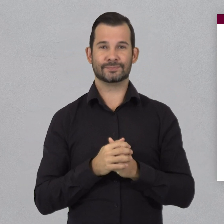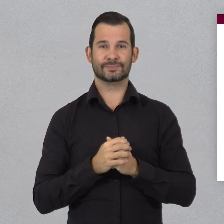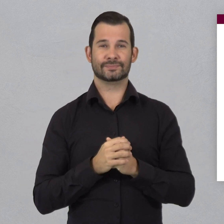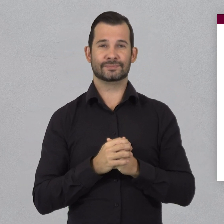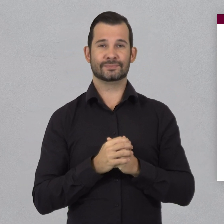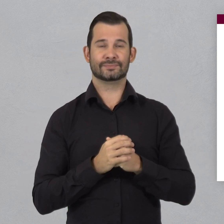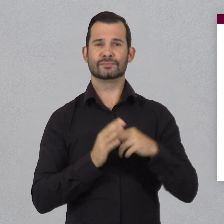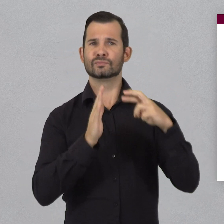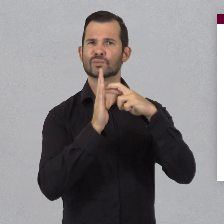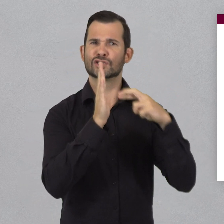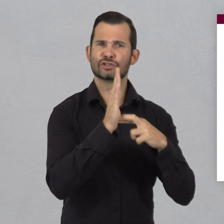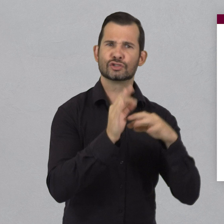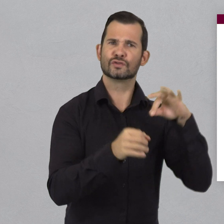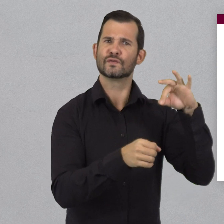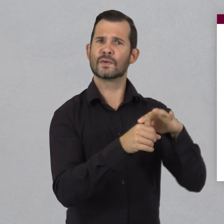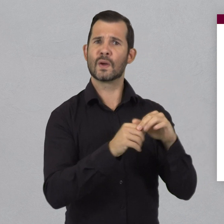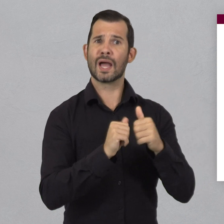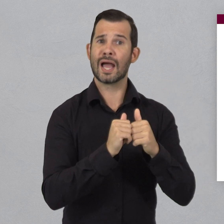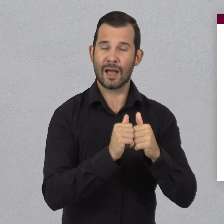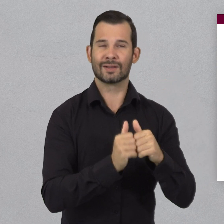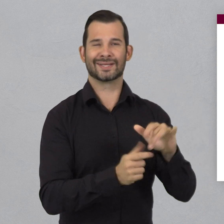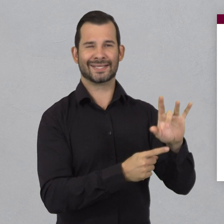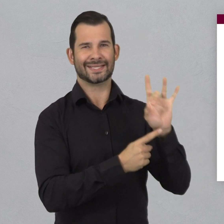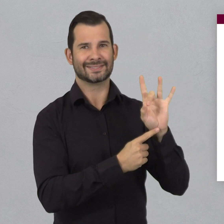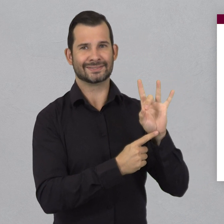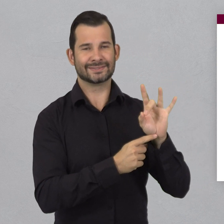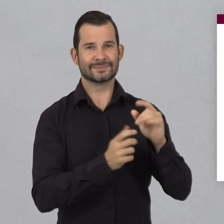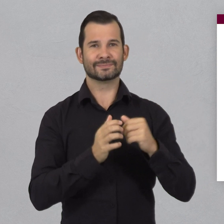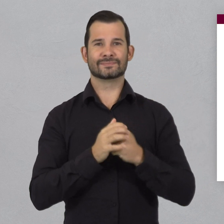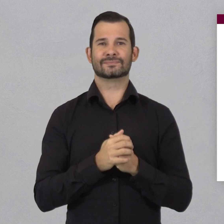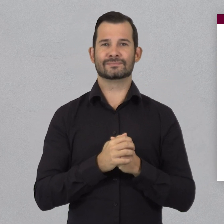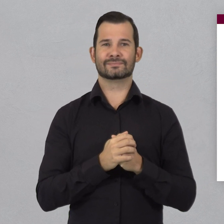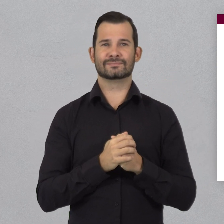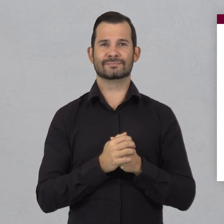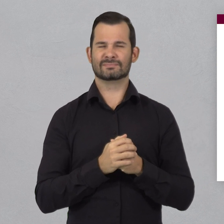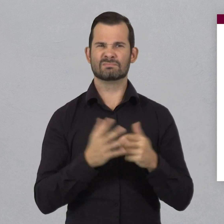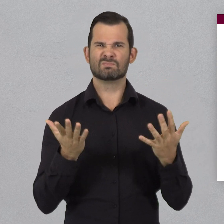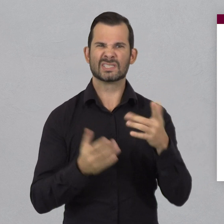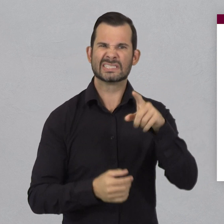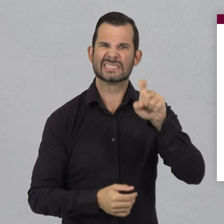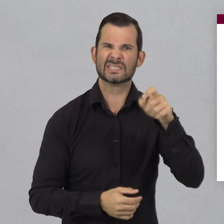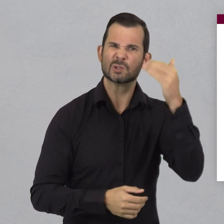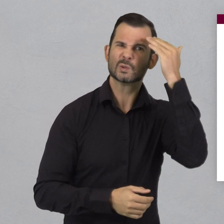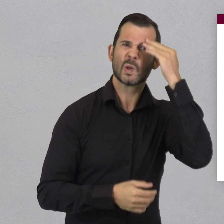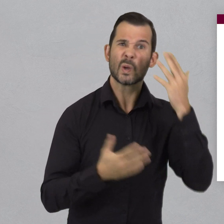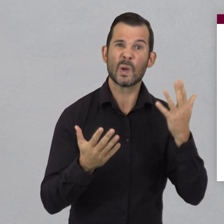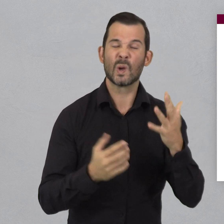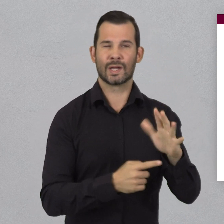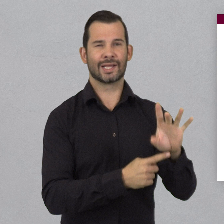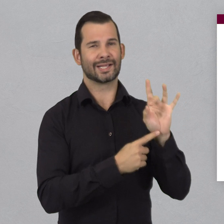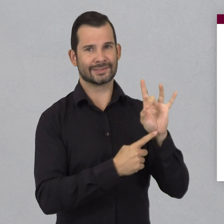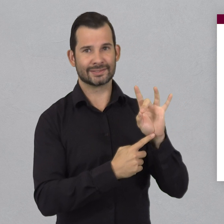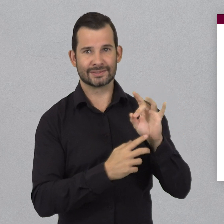Registering to vote 8 What you need to know 8